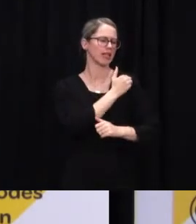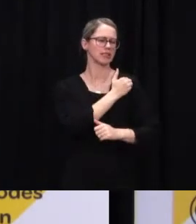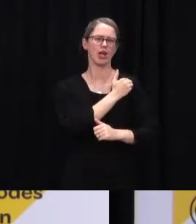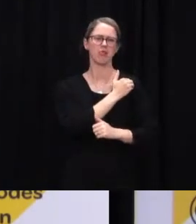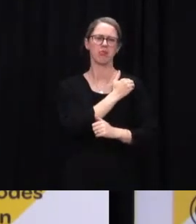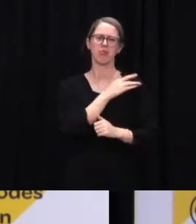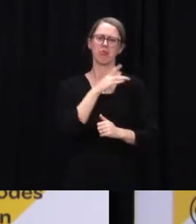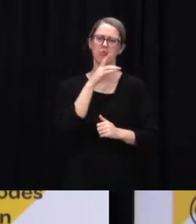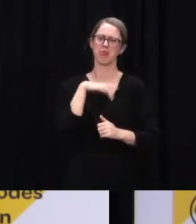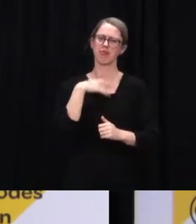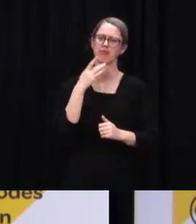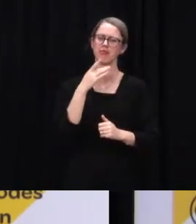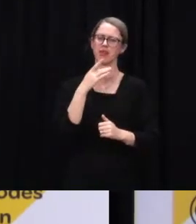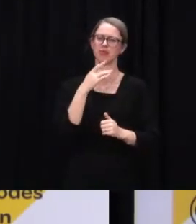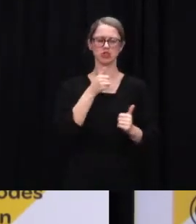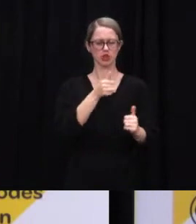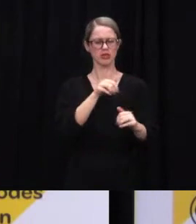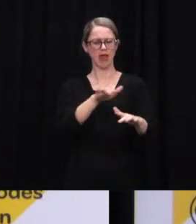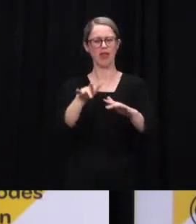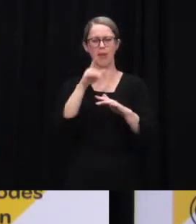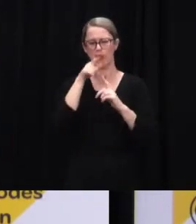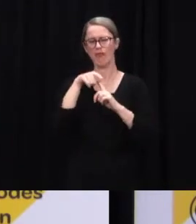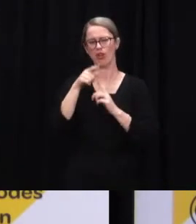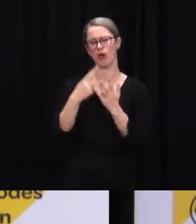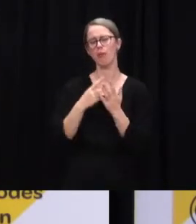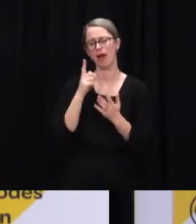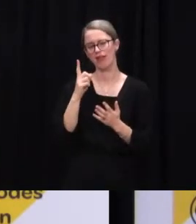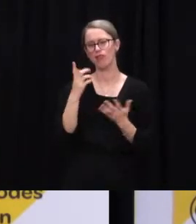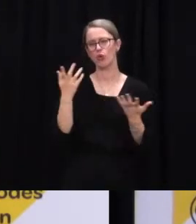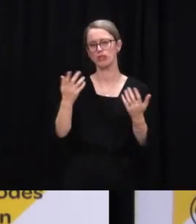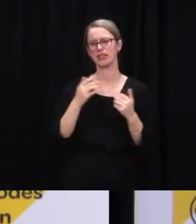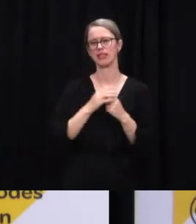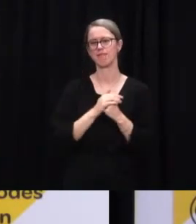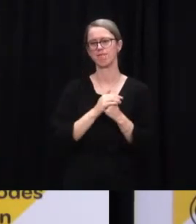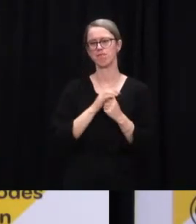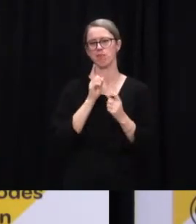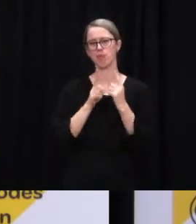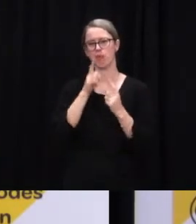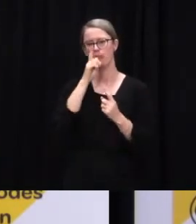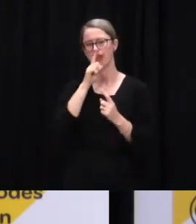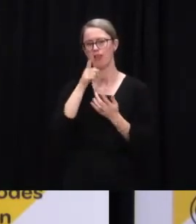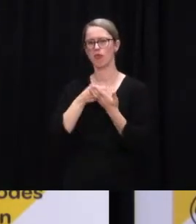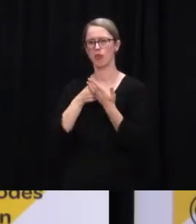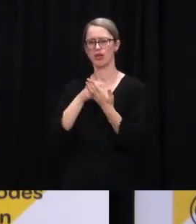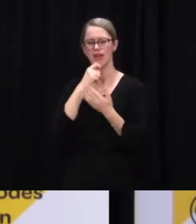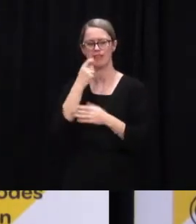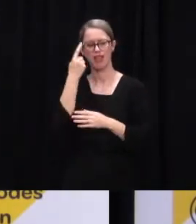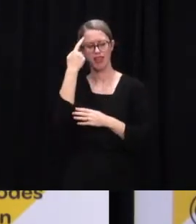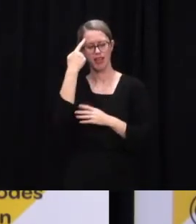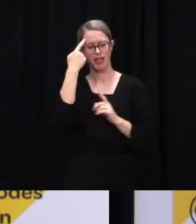so far. >>Roughly 684 online breach notifications. When we've been verbally briefed by